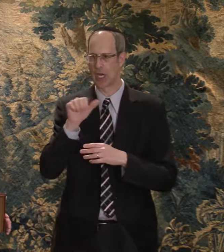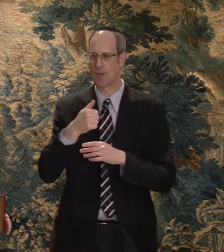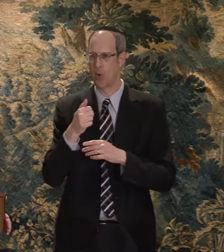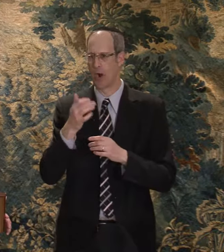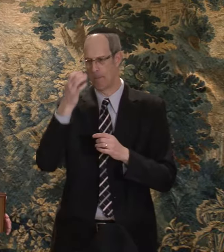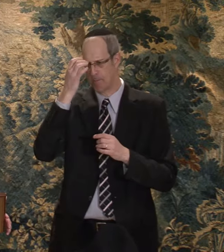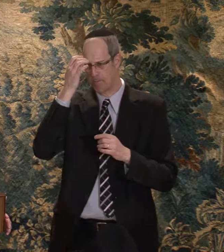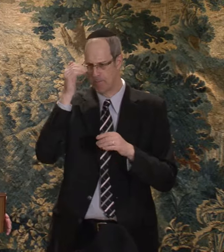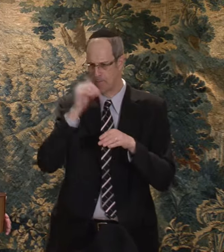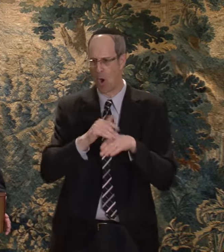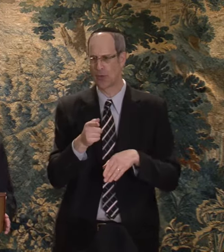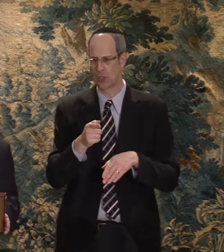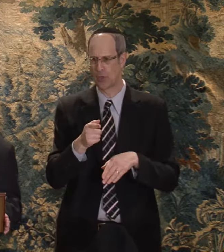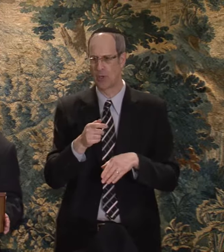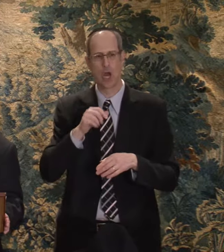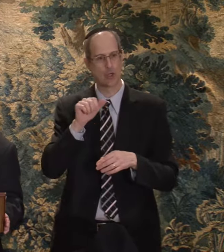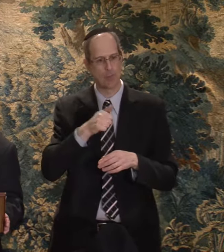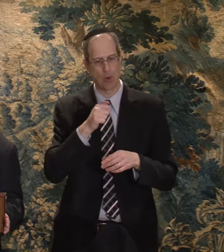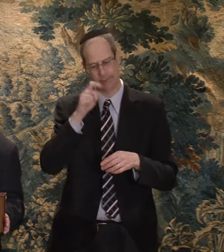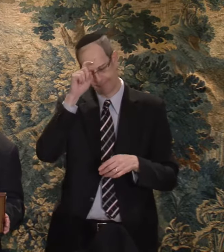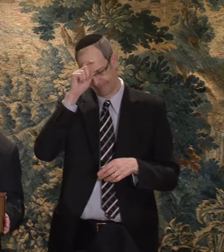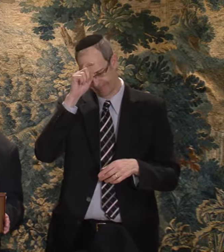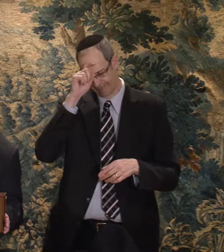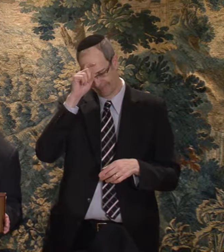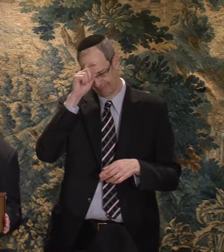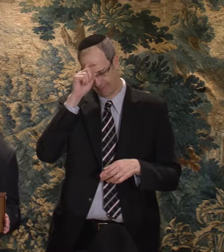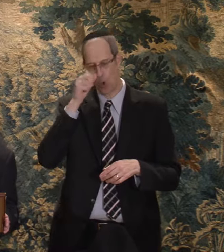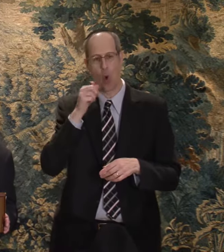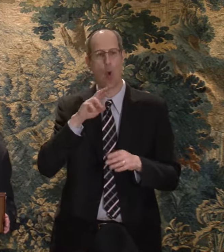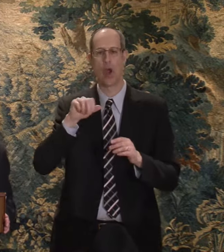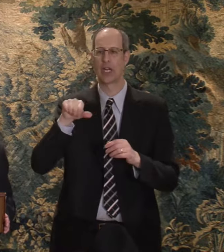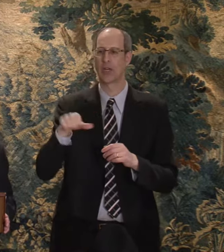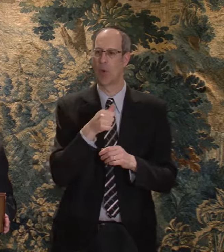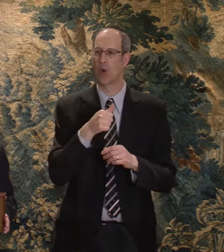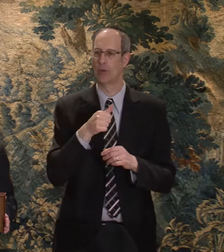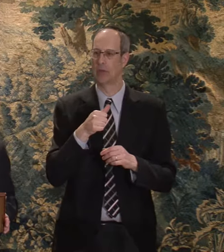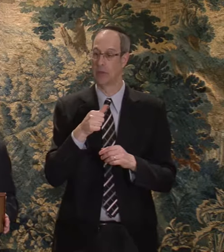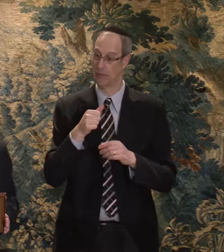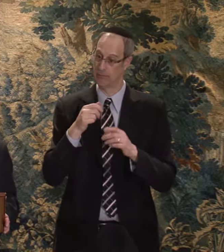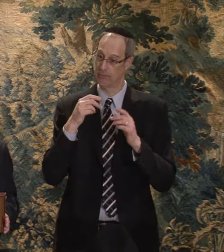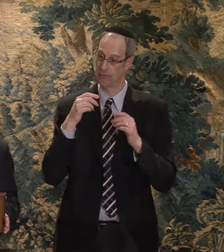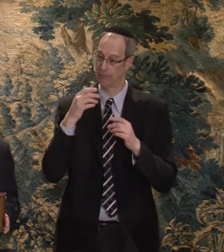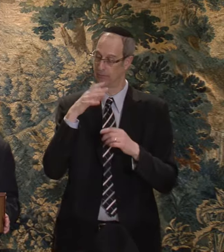you could say Gomorrah puzzles you or a Gomorrah is intriguing but it's not nice